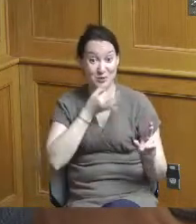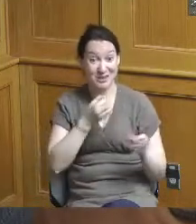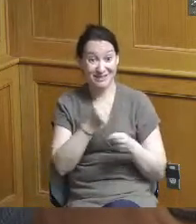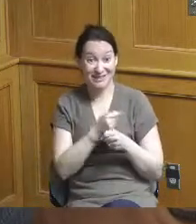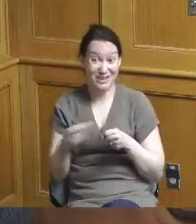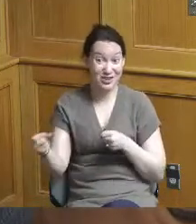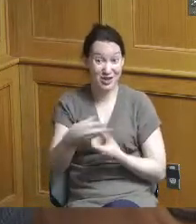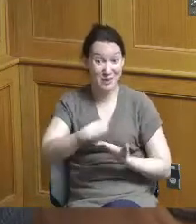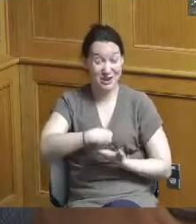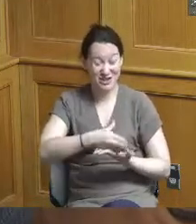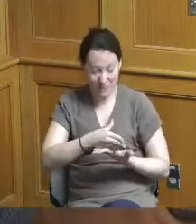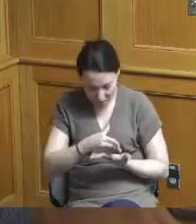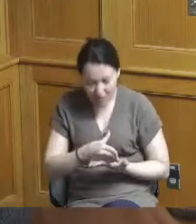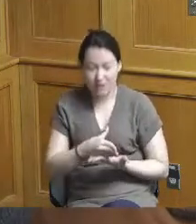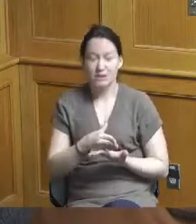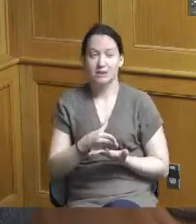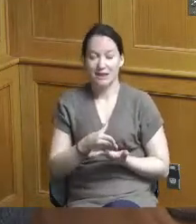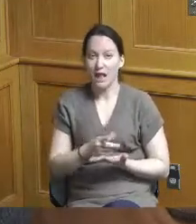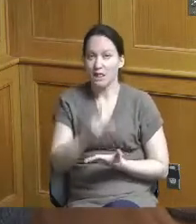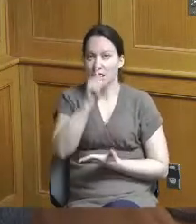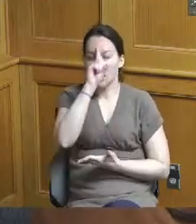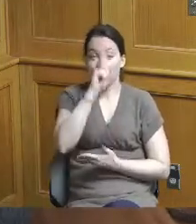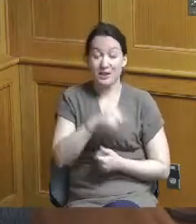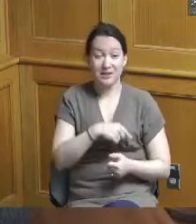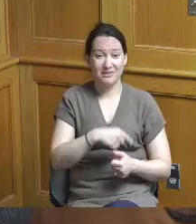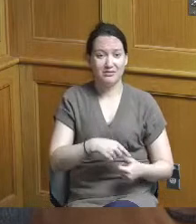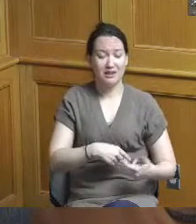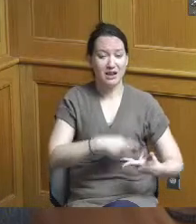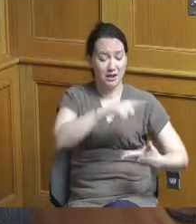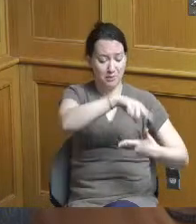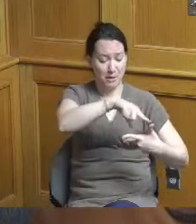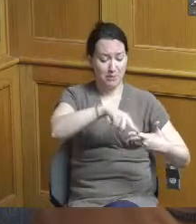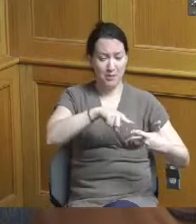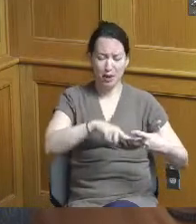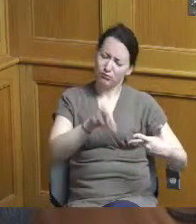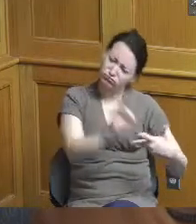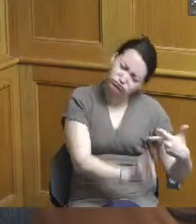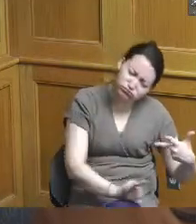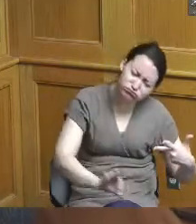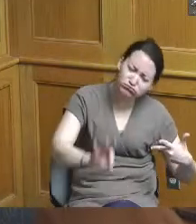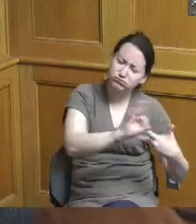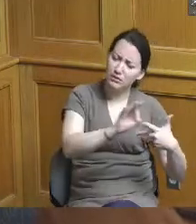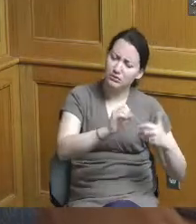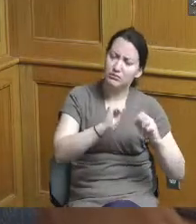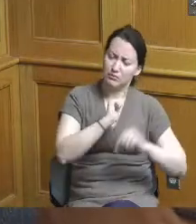year's budget together so I just think the first three quarters are critical for implementation and